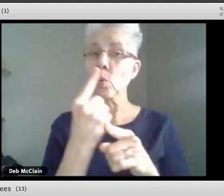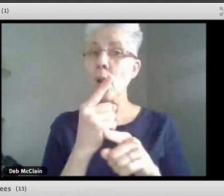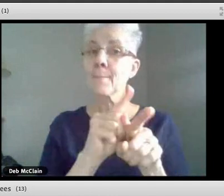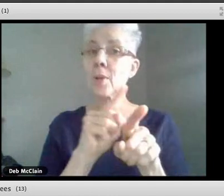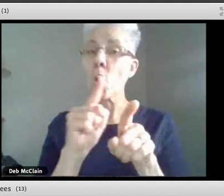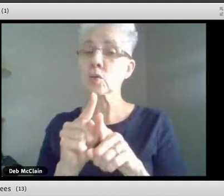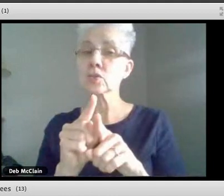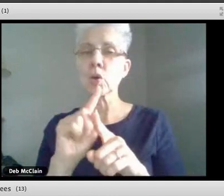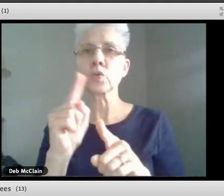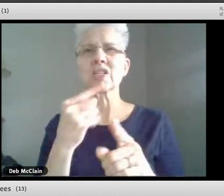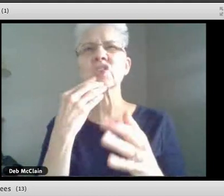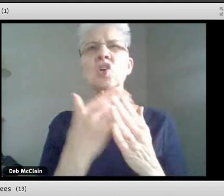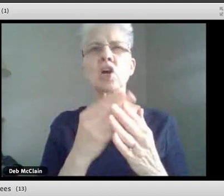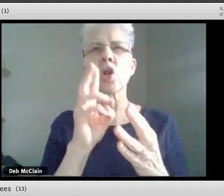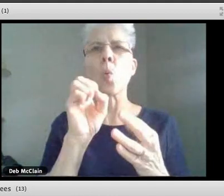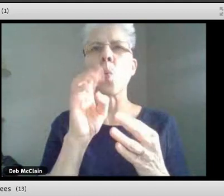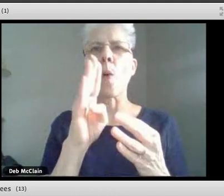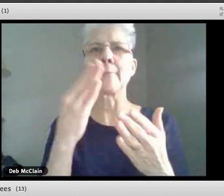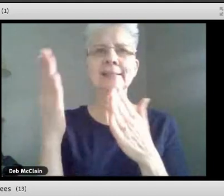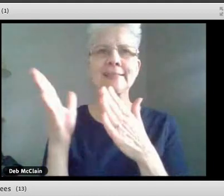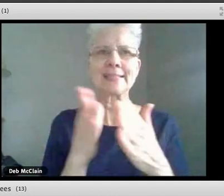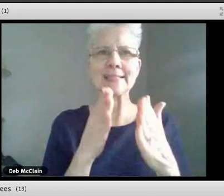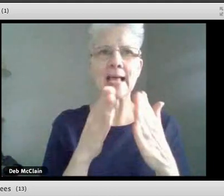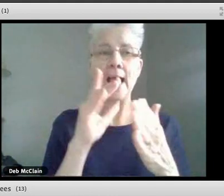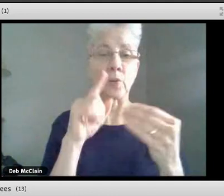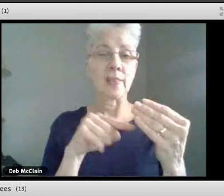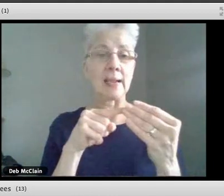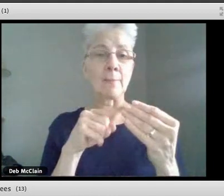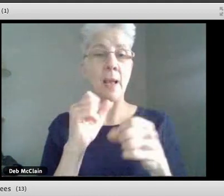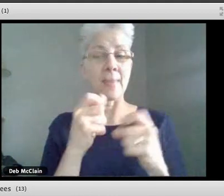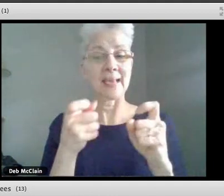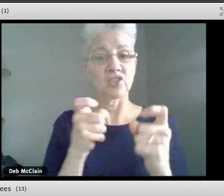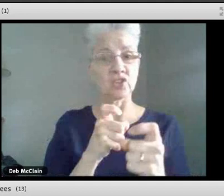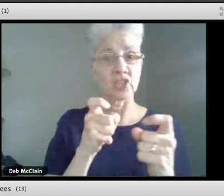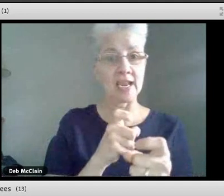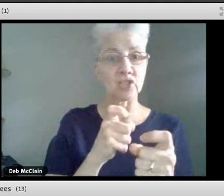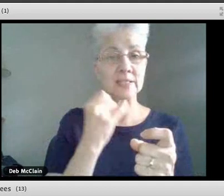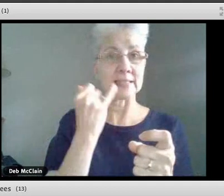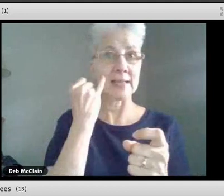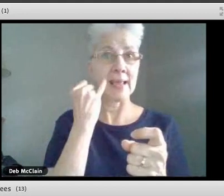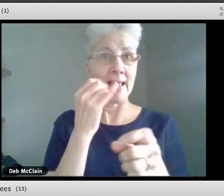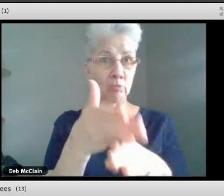so when you're thinking about making these changes, if your site has some issues... and I'll show you